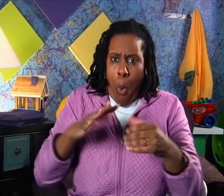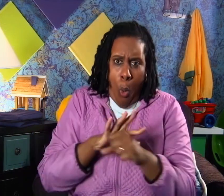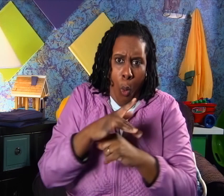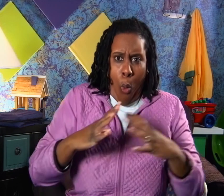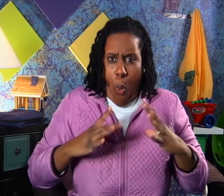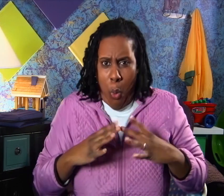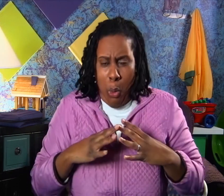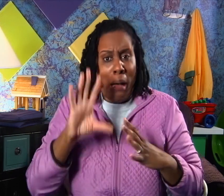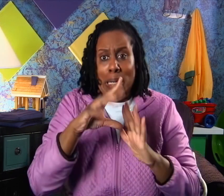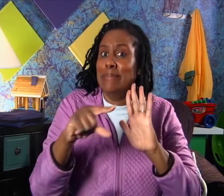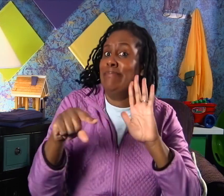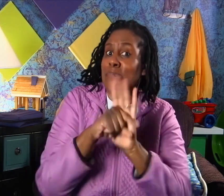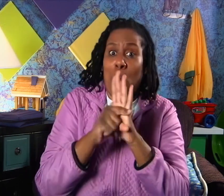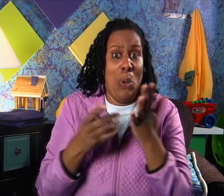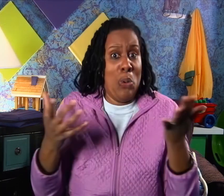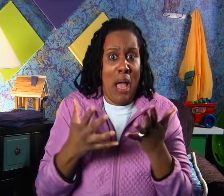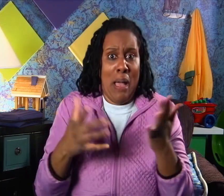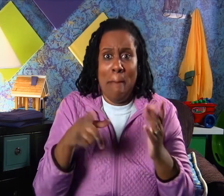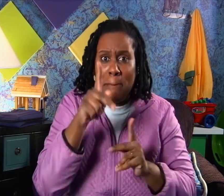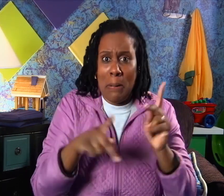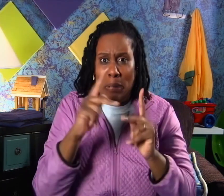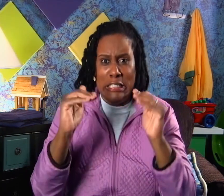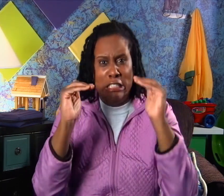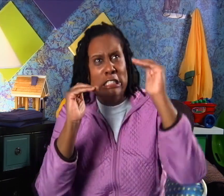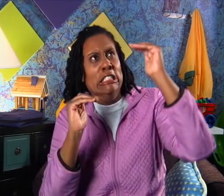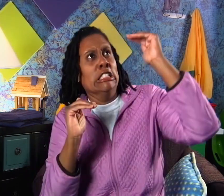"IT WAS REALLY AWESOME! THERE'S ONLY ONE PROBLEM.